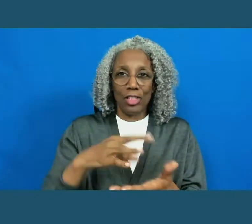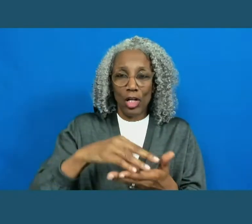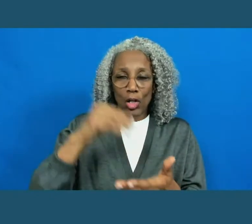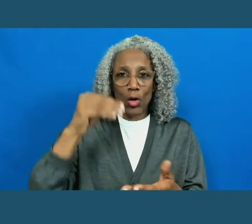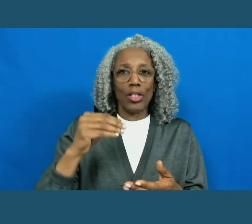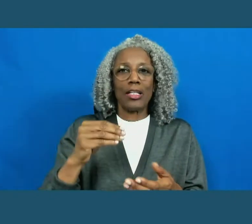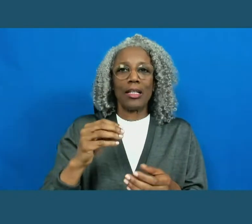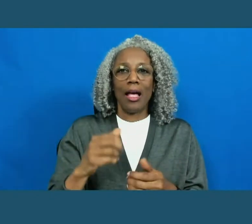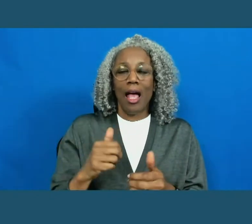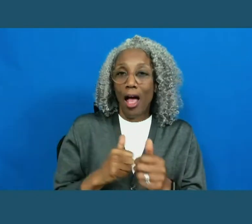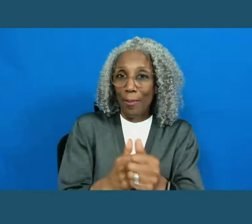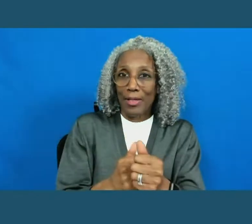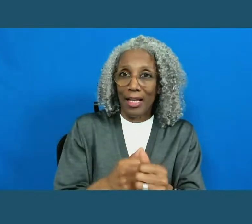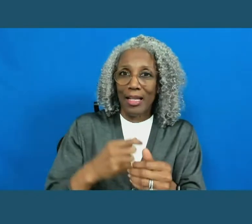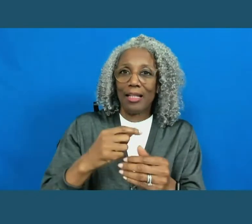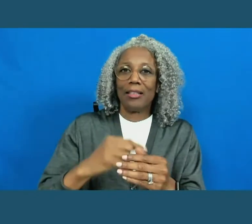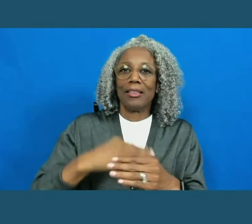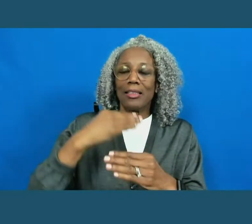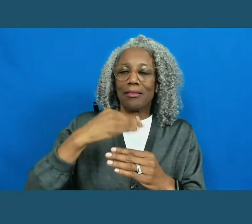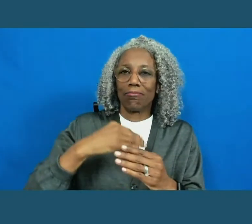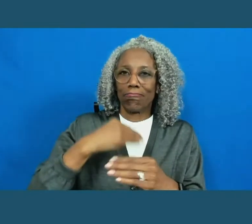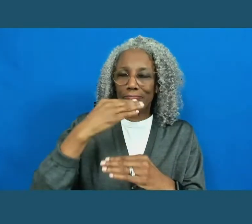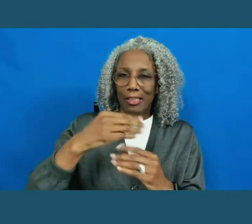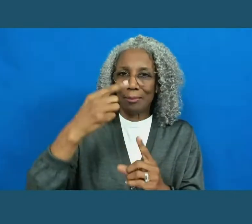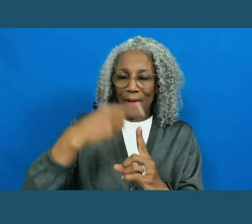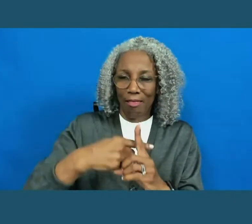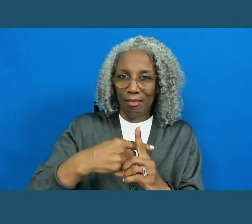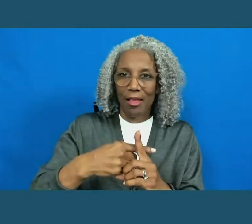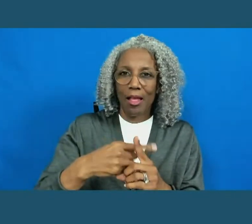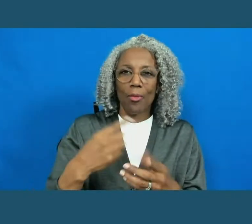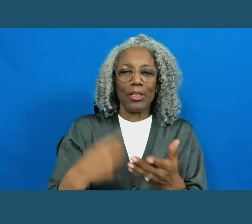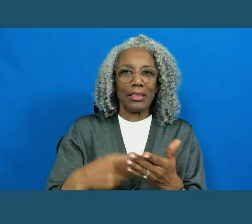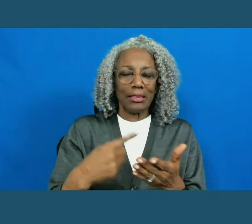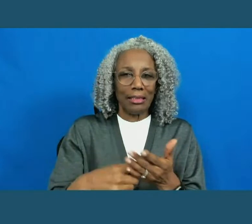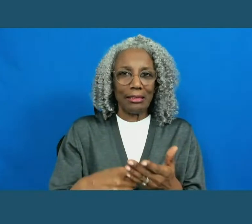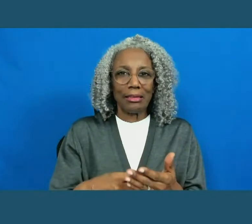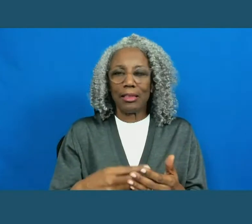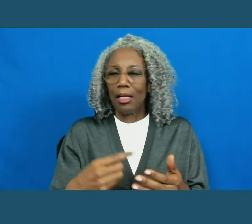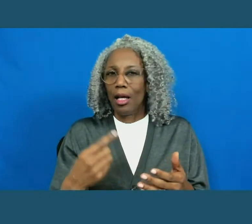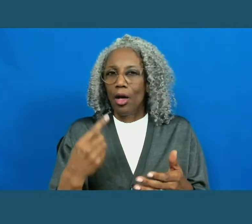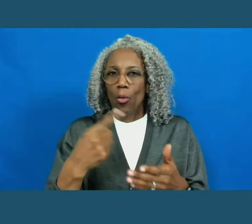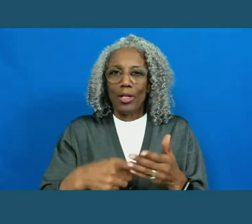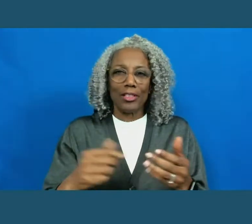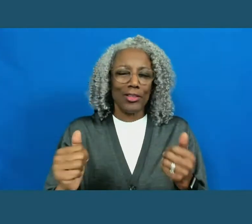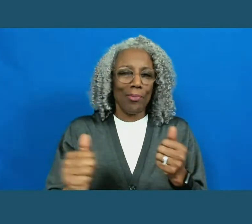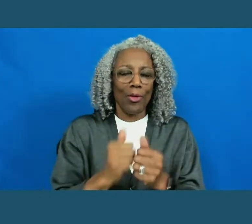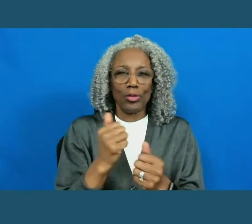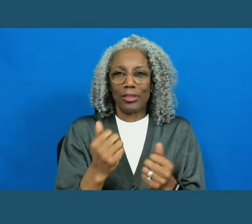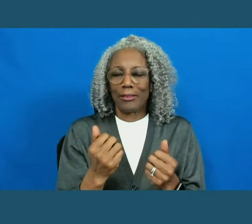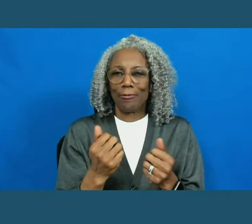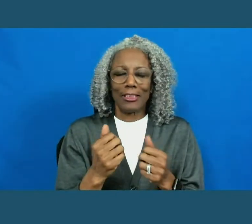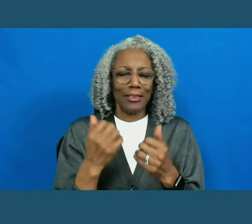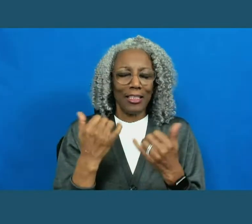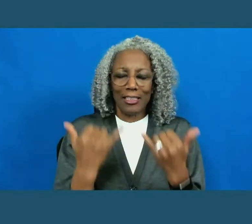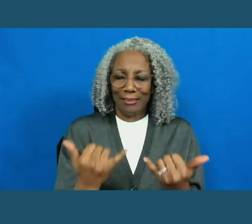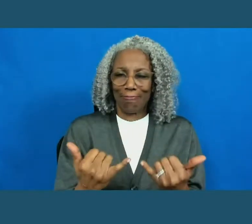gonna be sharing with the Board of Education? Evidence of learning update next month, and I'm going to ask you all to tune